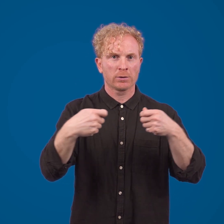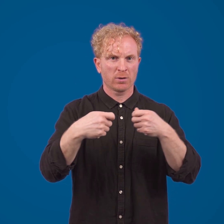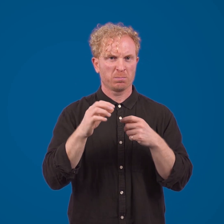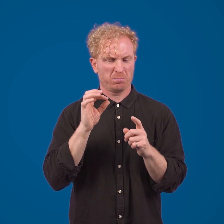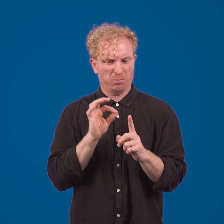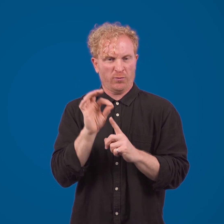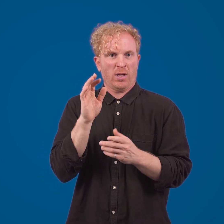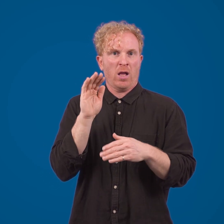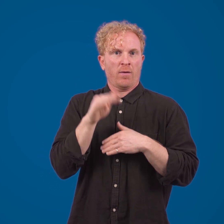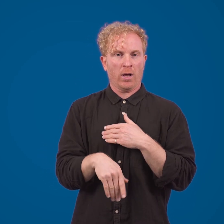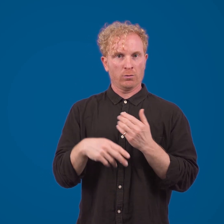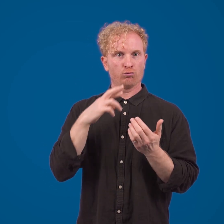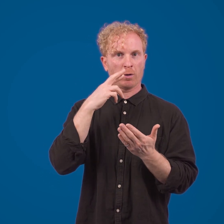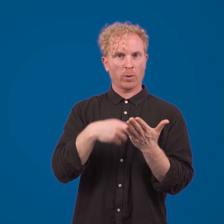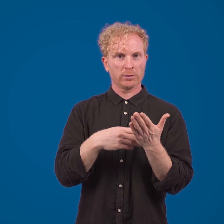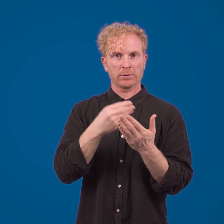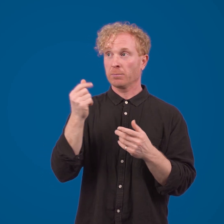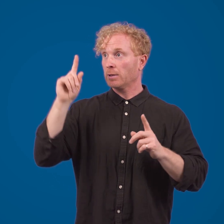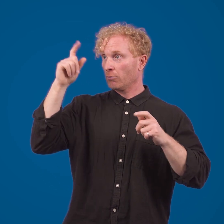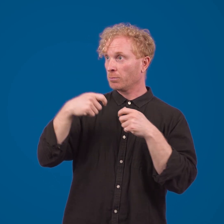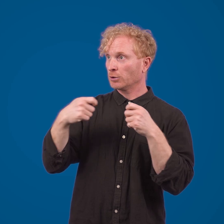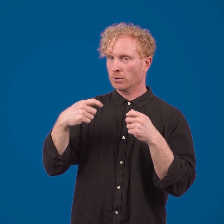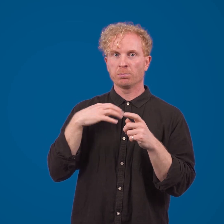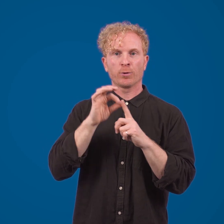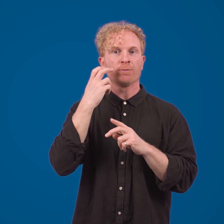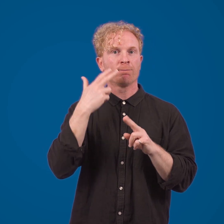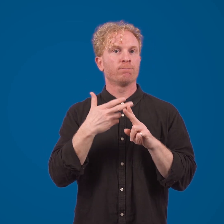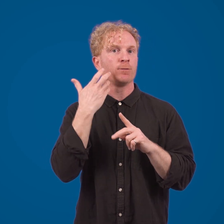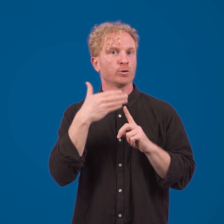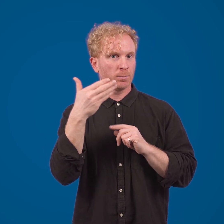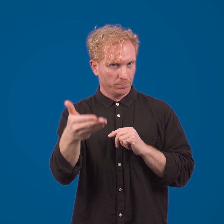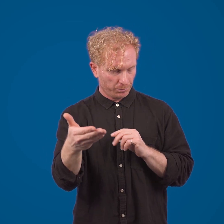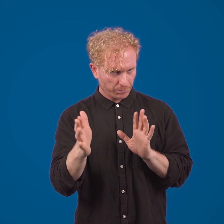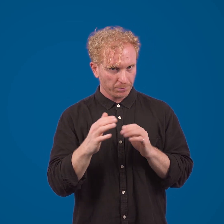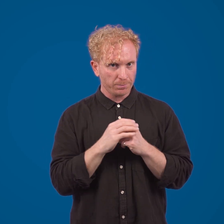and improve the reporting of some current measures.